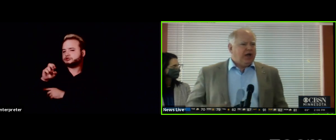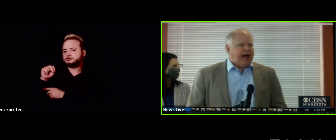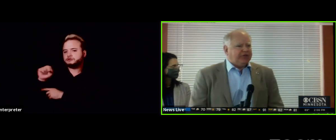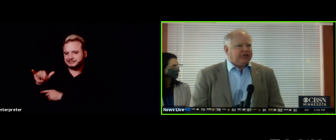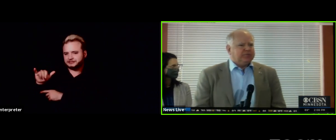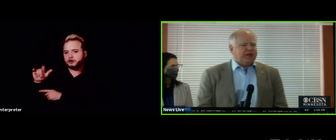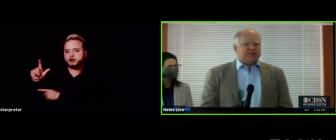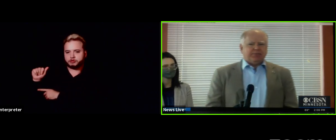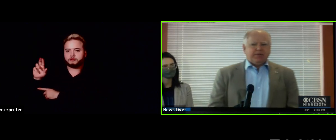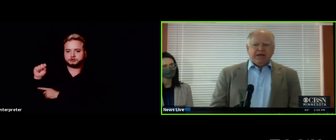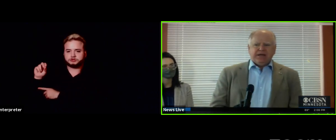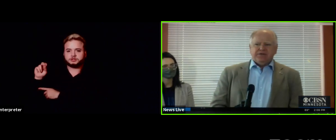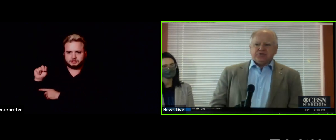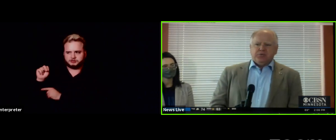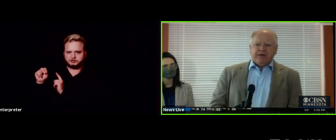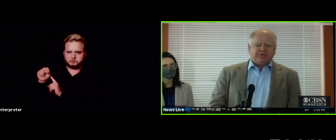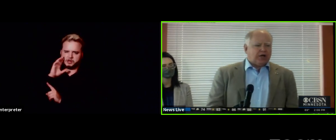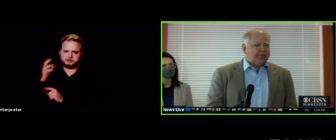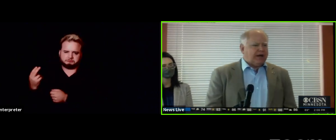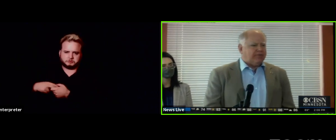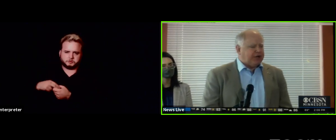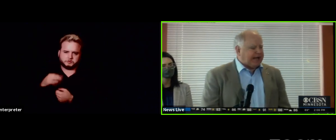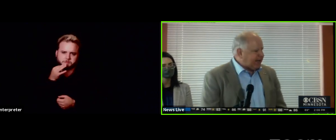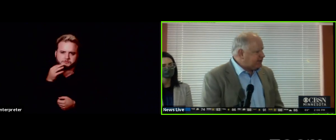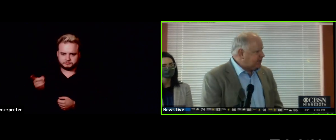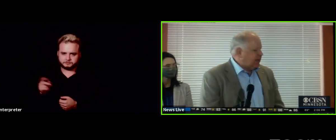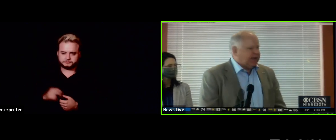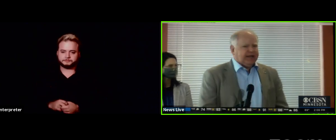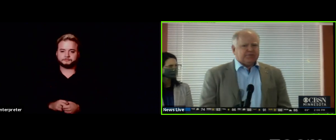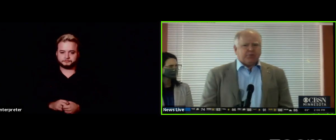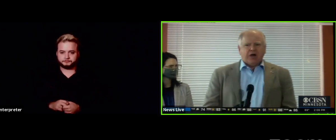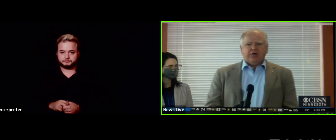Housing has been something many in this room have talked about for decades. Progress that